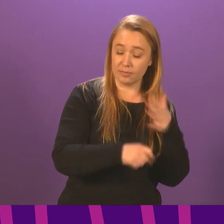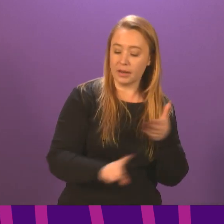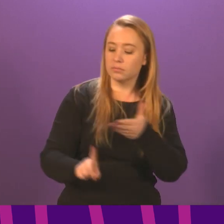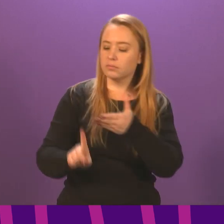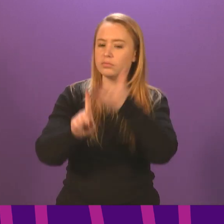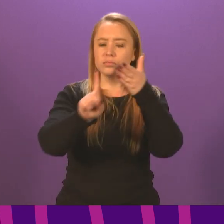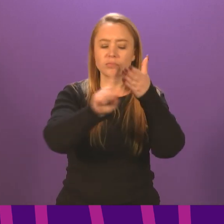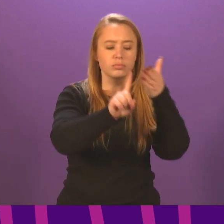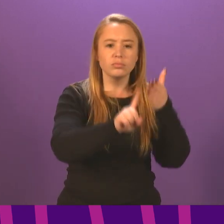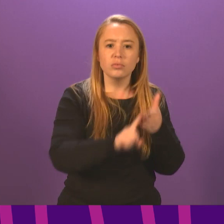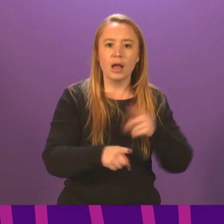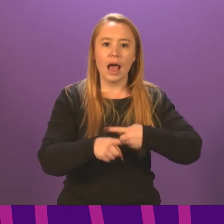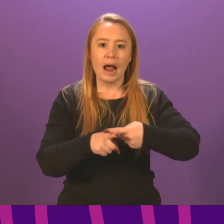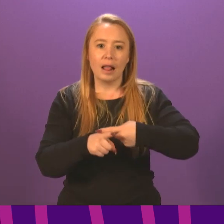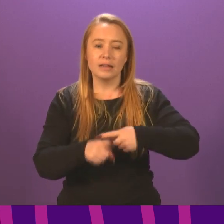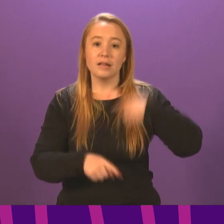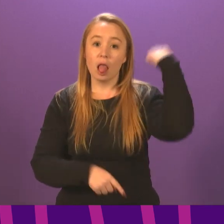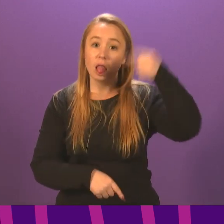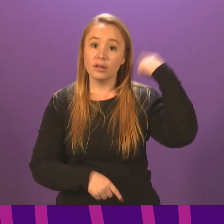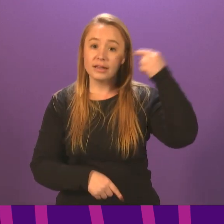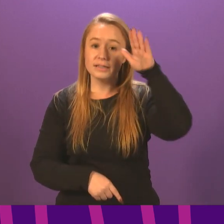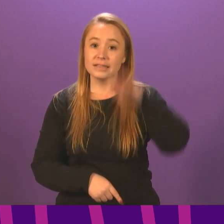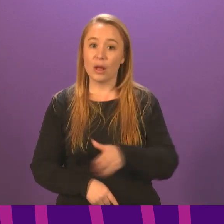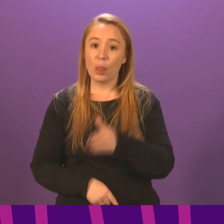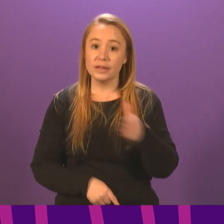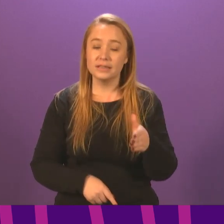country—in England that is London and the south-east, and in Scotland it is Greater